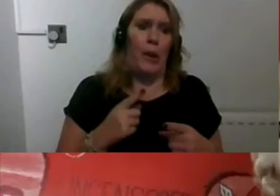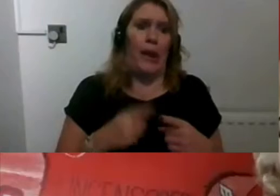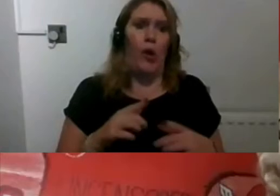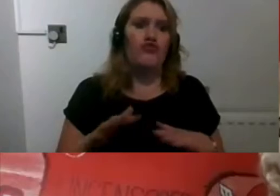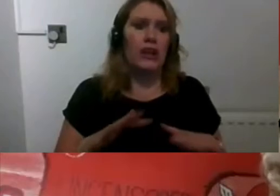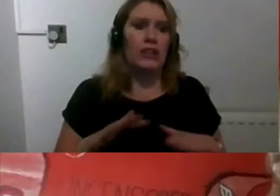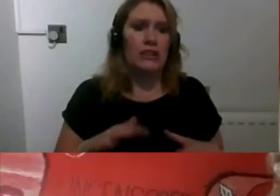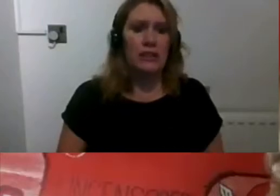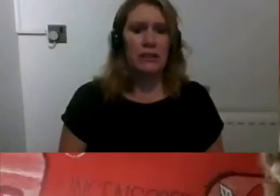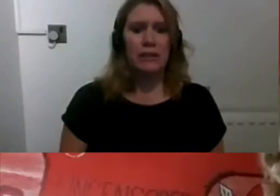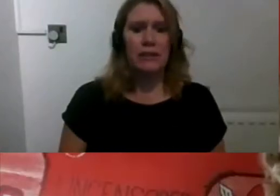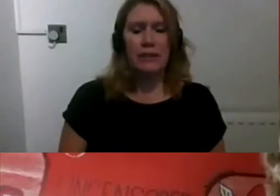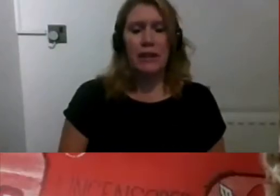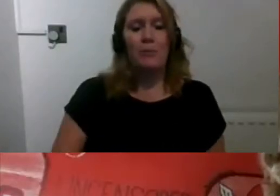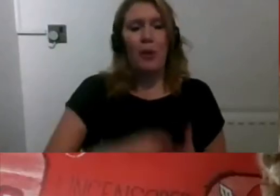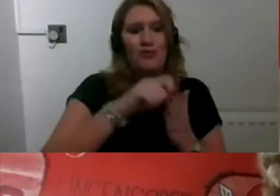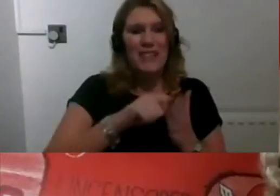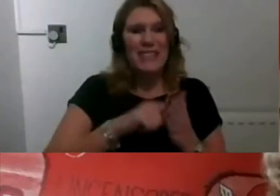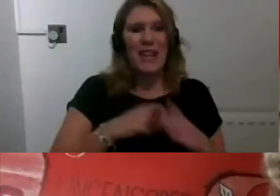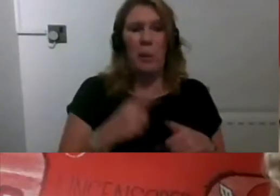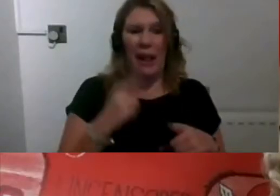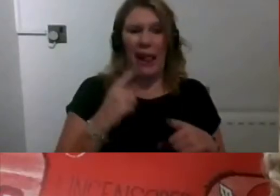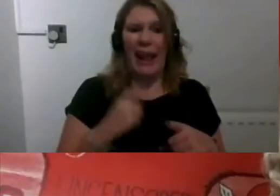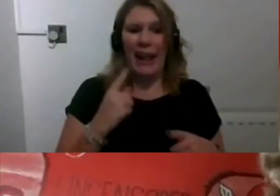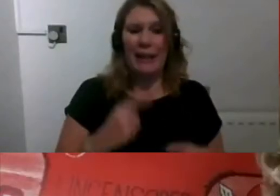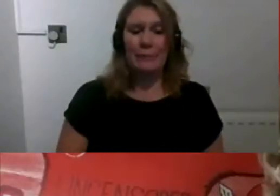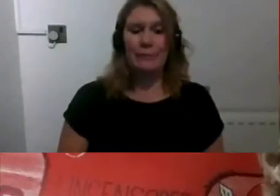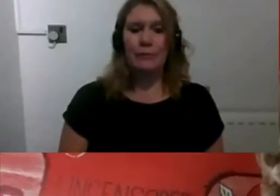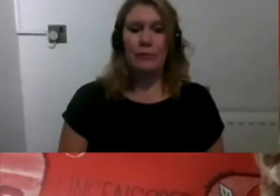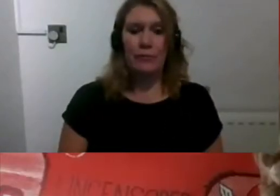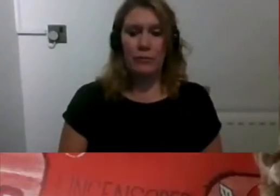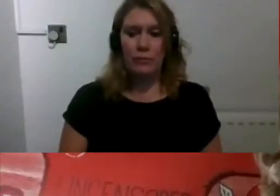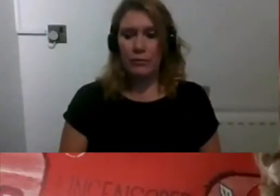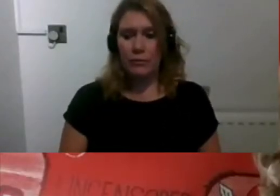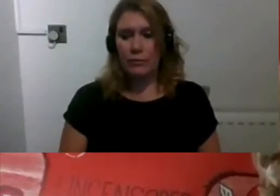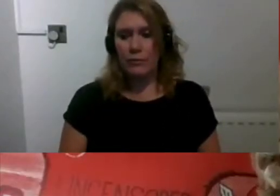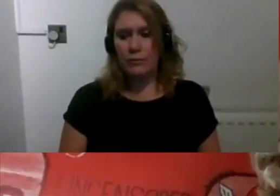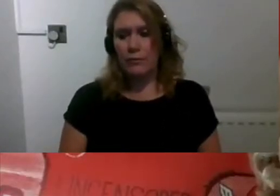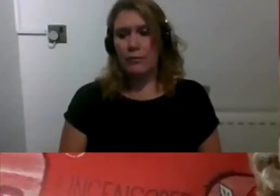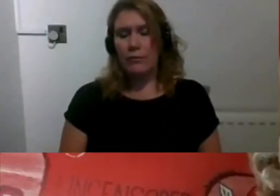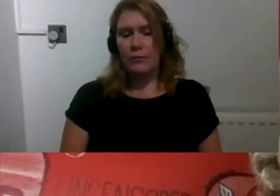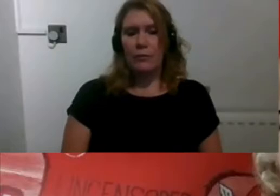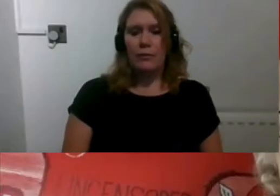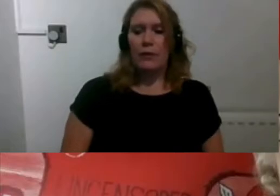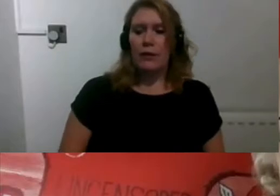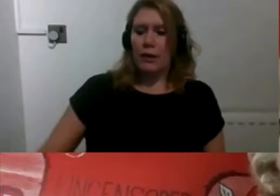like that that's why. Written in haste. Celestial Homesickness